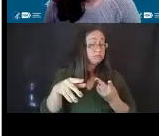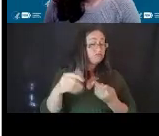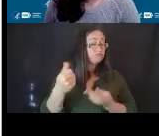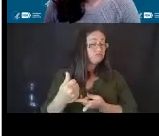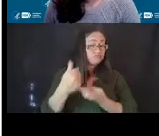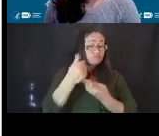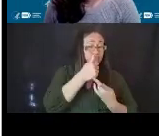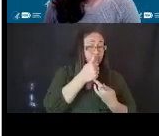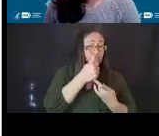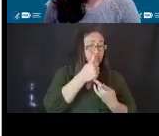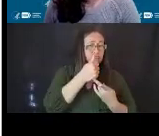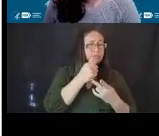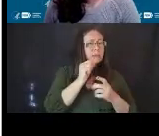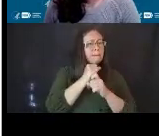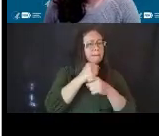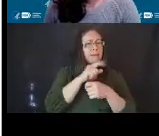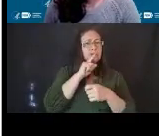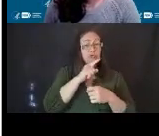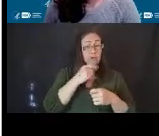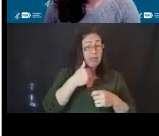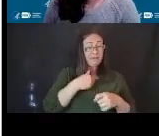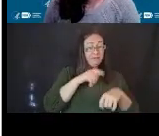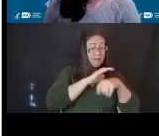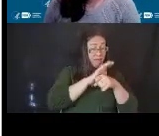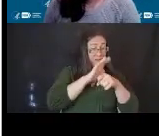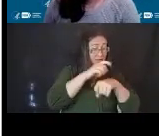At the same time, you want to choose people that you respect.